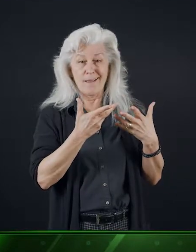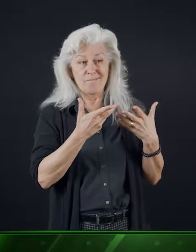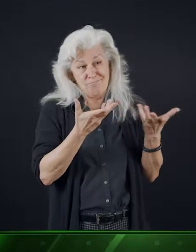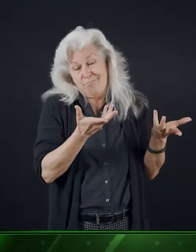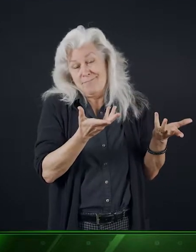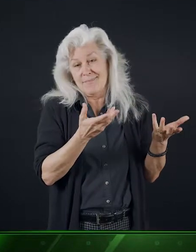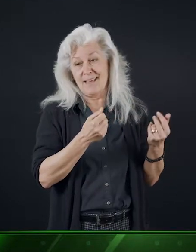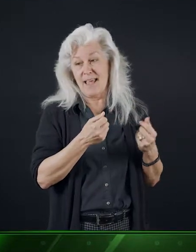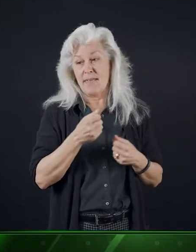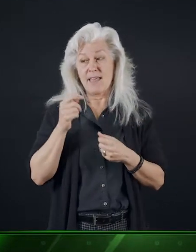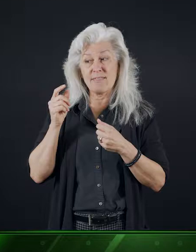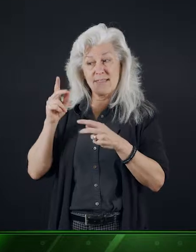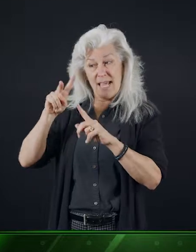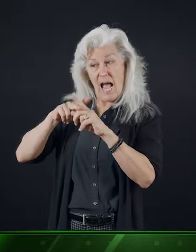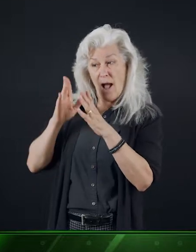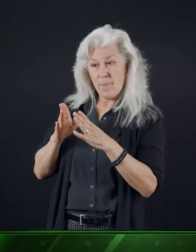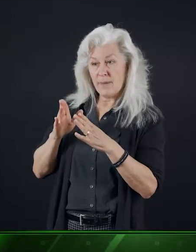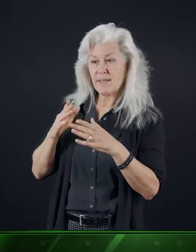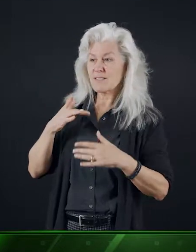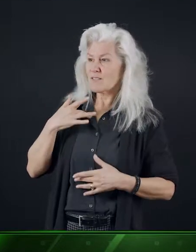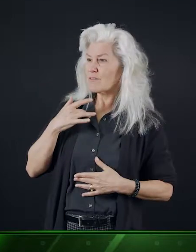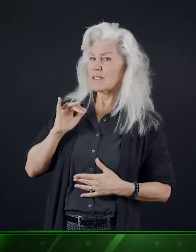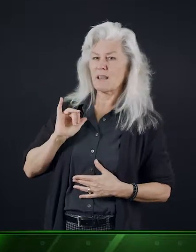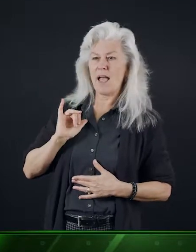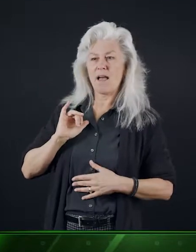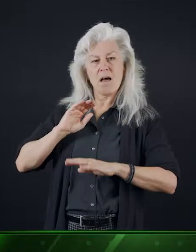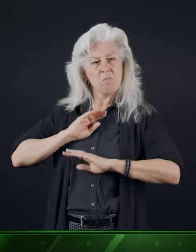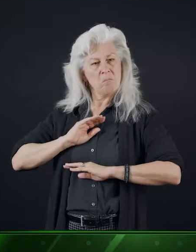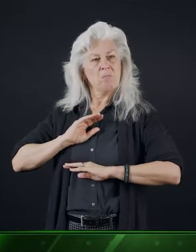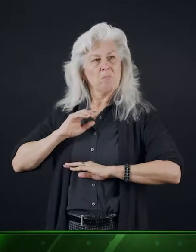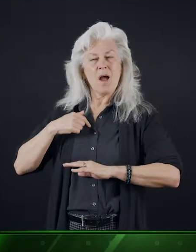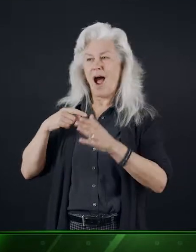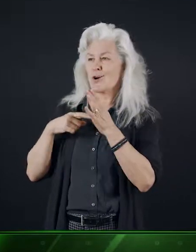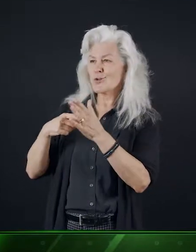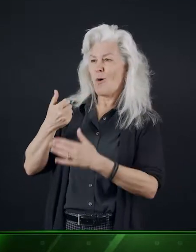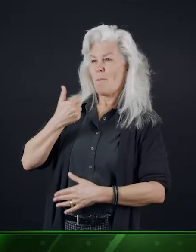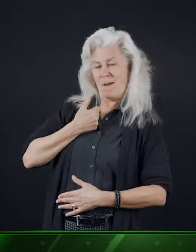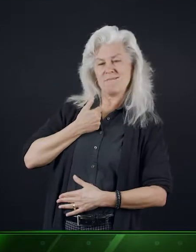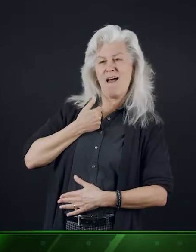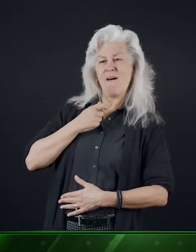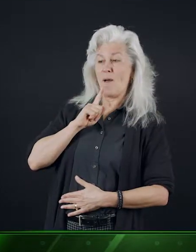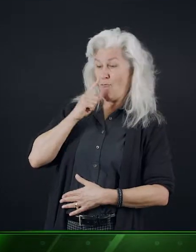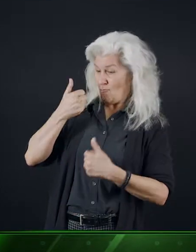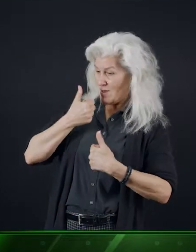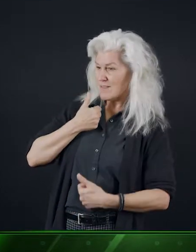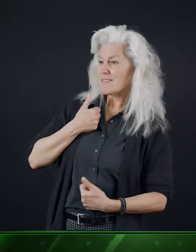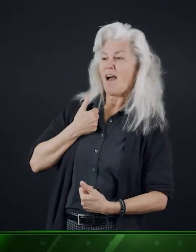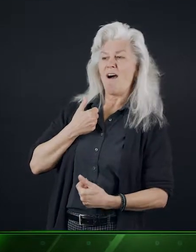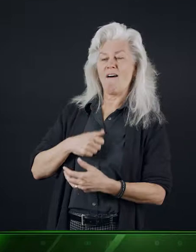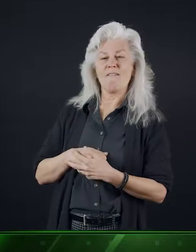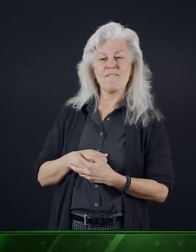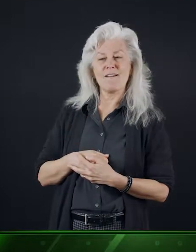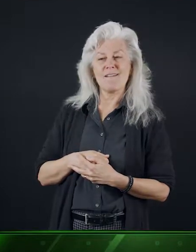Candidates are able to come out of that experience feeling like they're able to represent who they really are and bring their authentic self